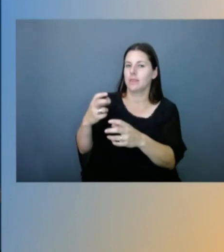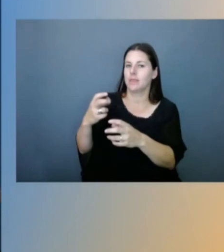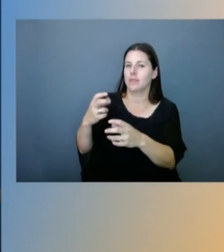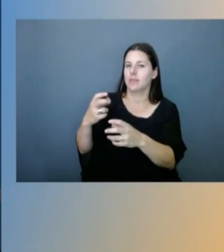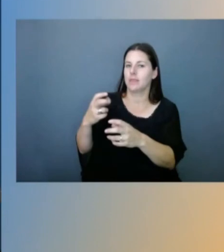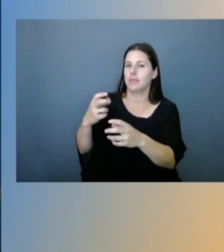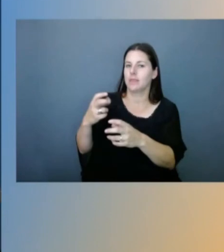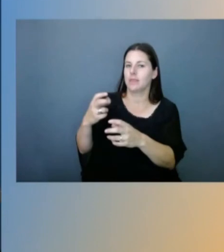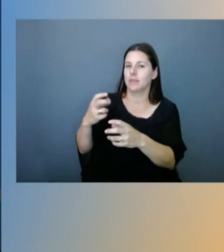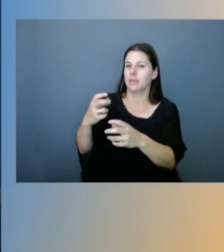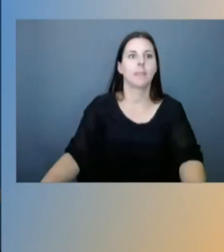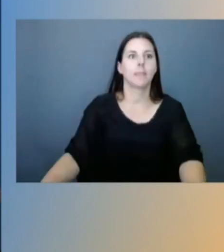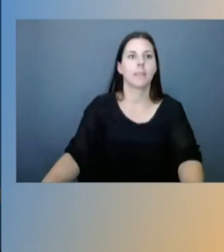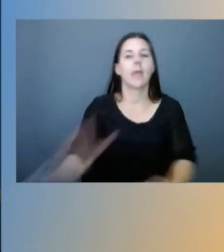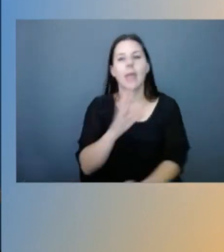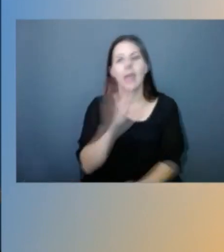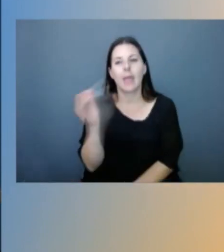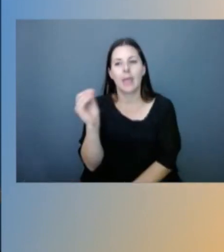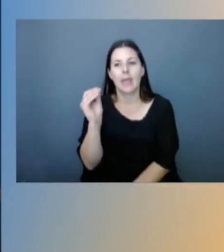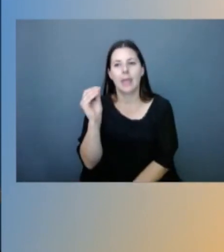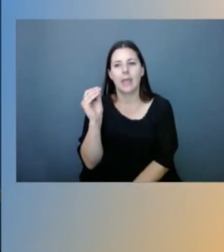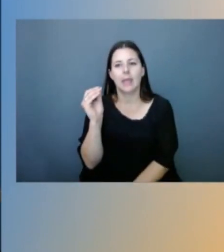It's really one of those things where,